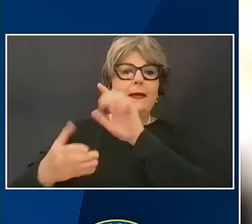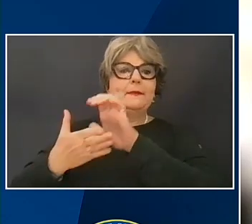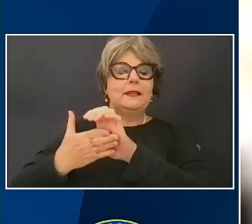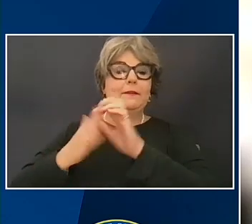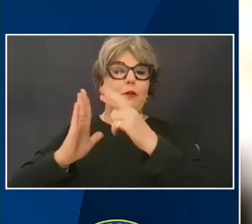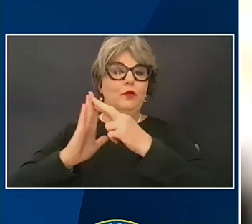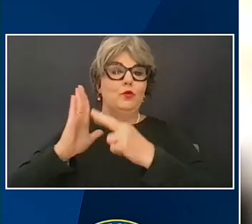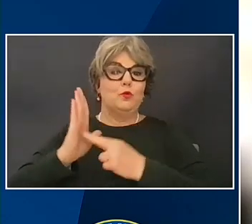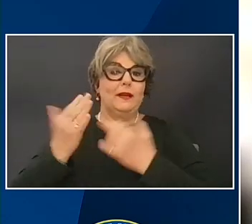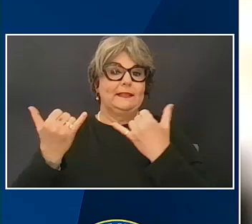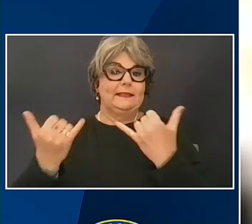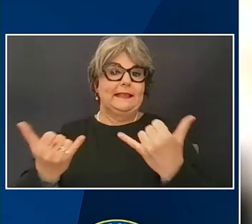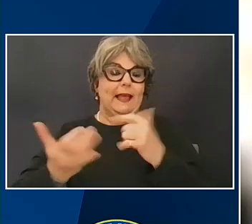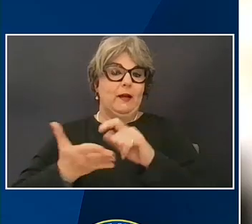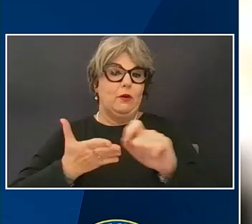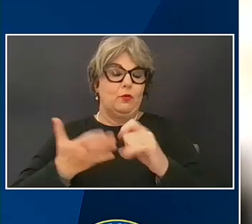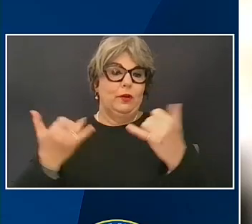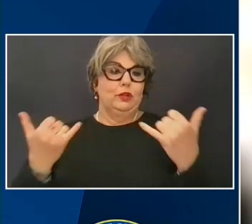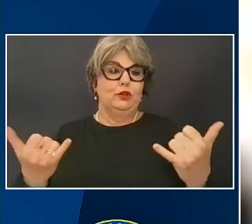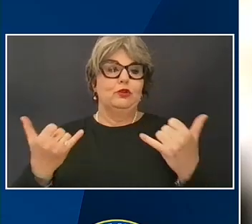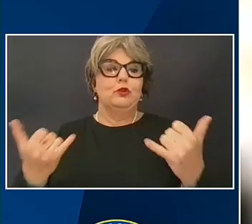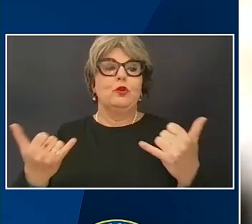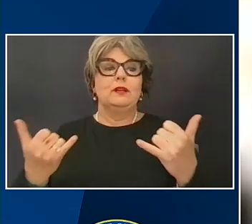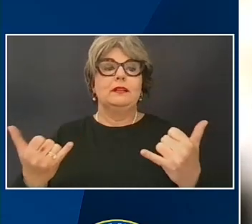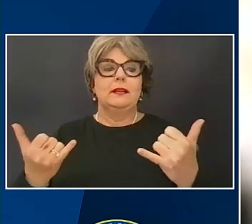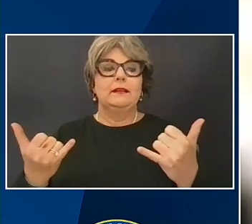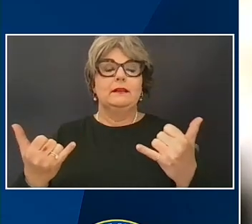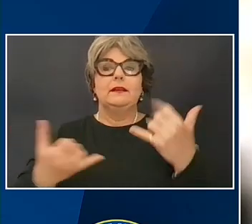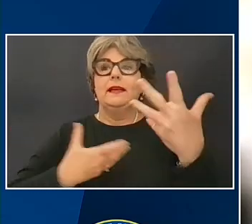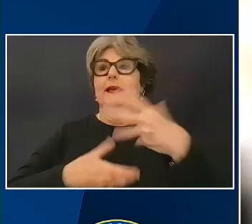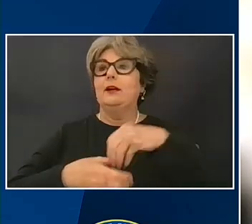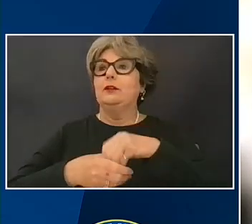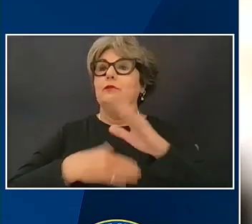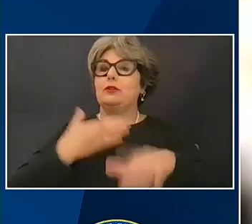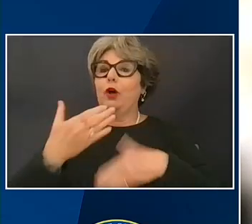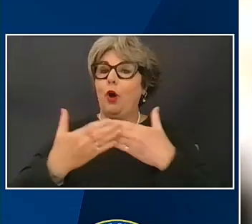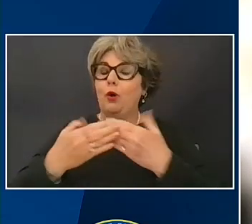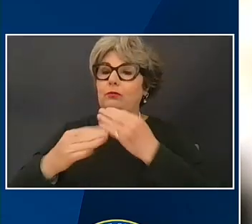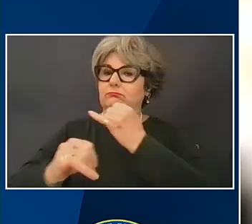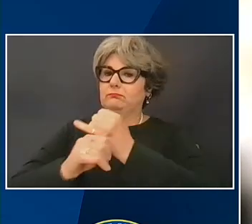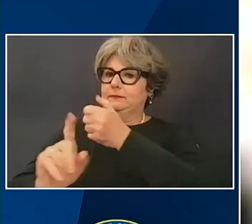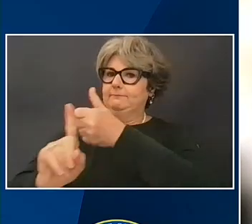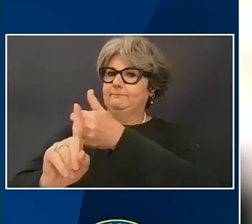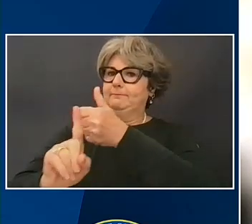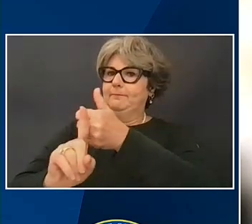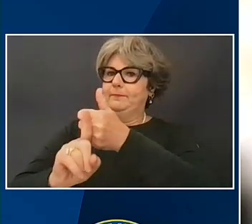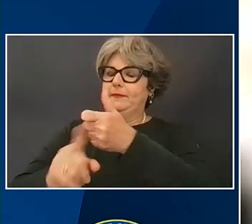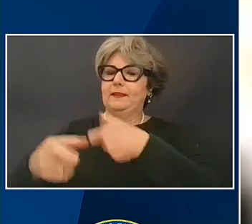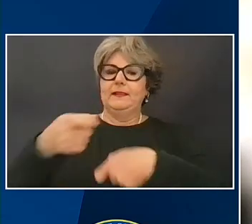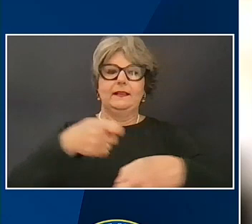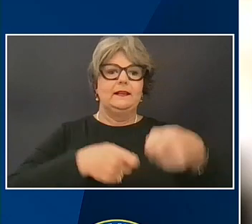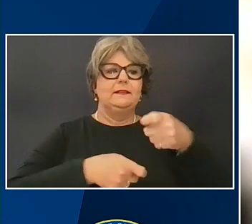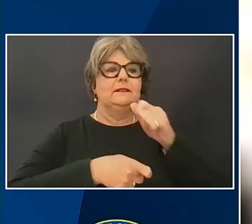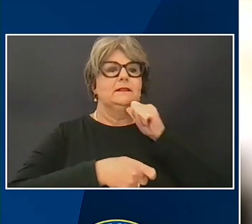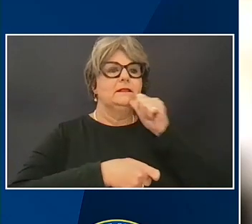are currently written, includes the entire institution versus an individual course.